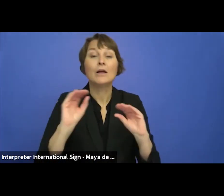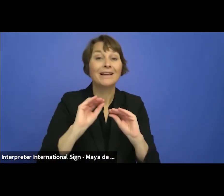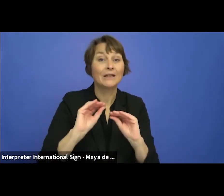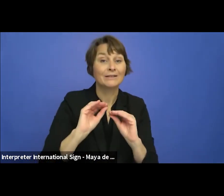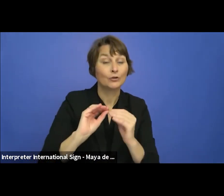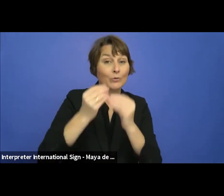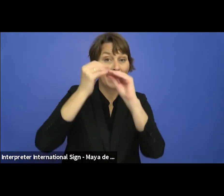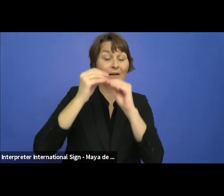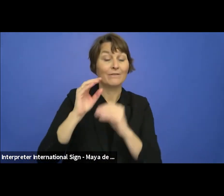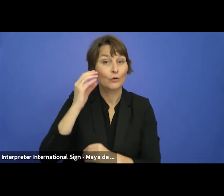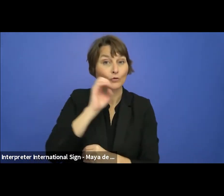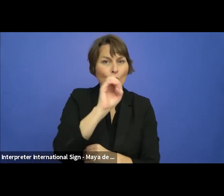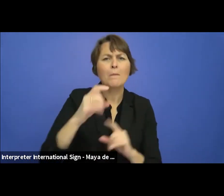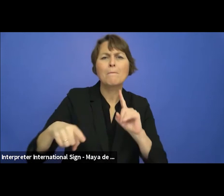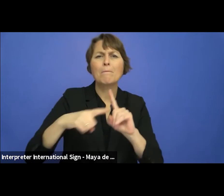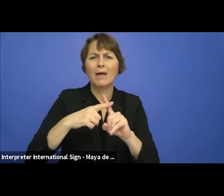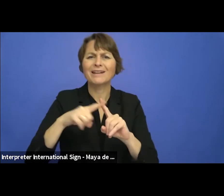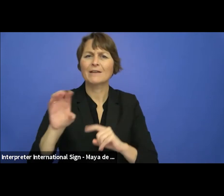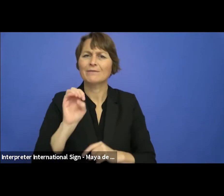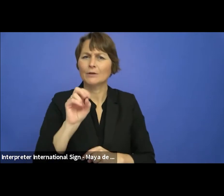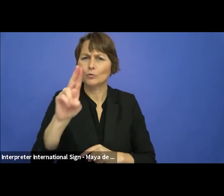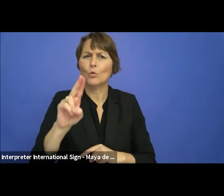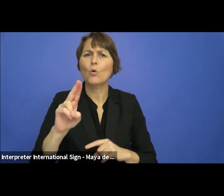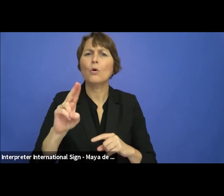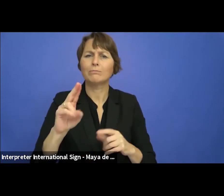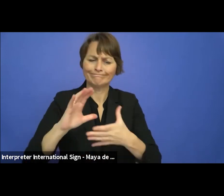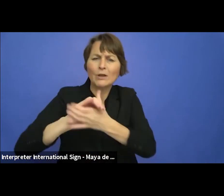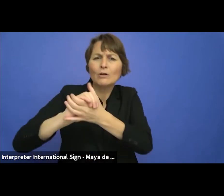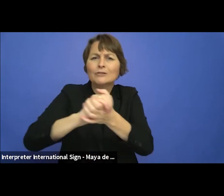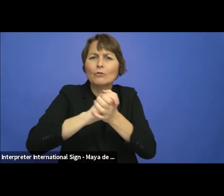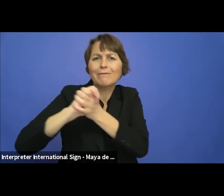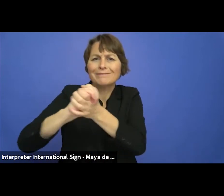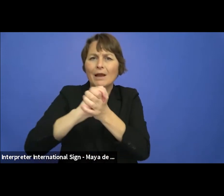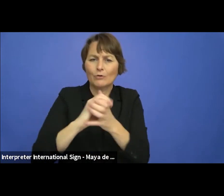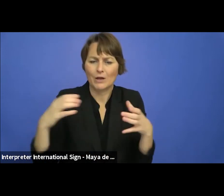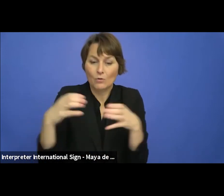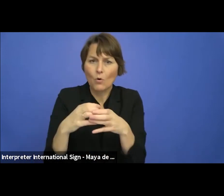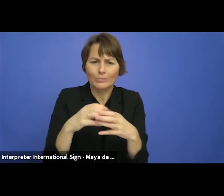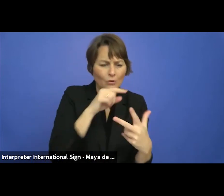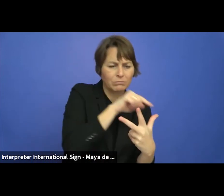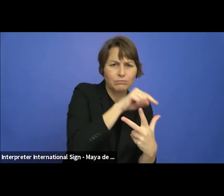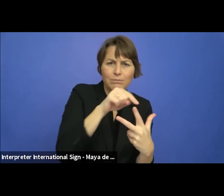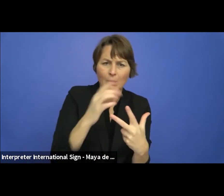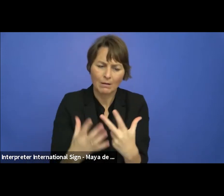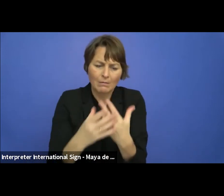Let's see how we can use these recommendations and to turn them into actions. The fourth initiative I